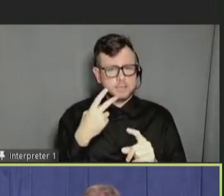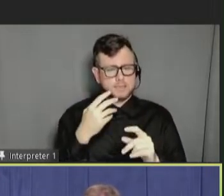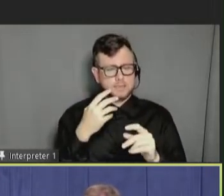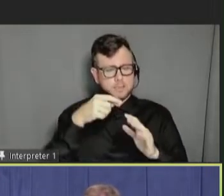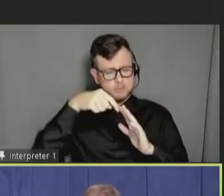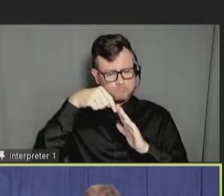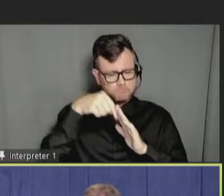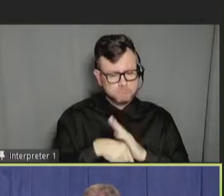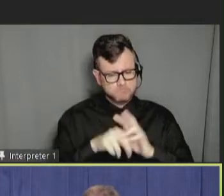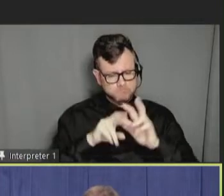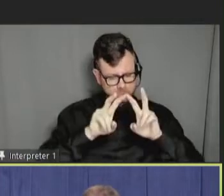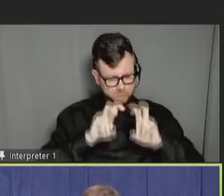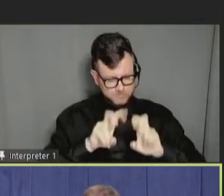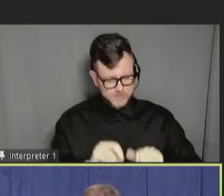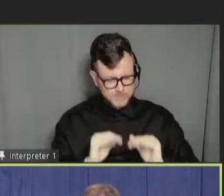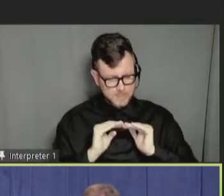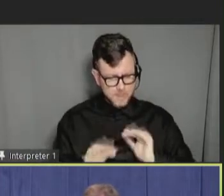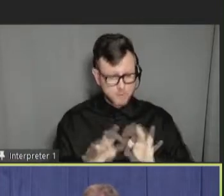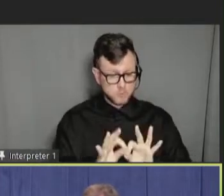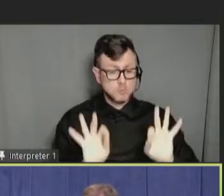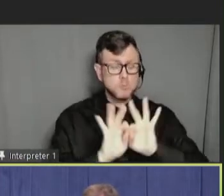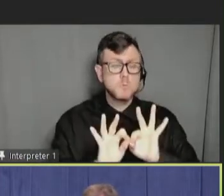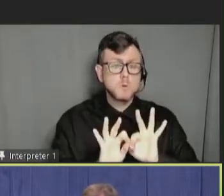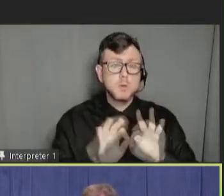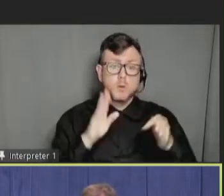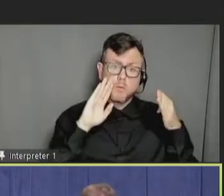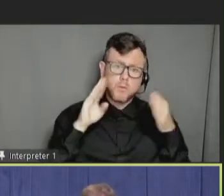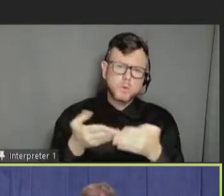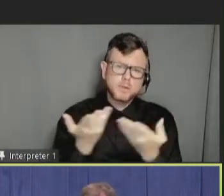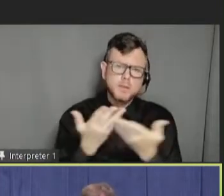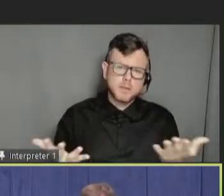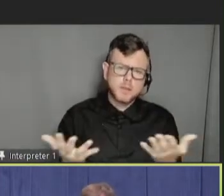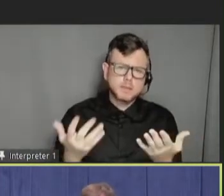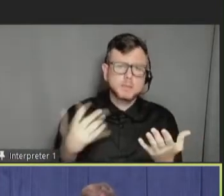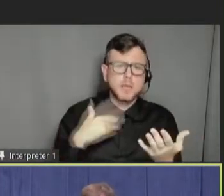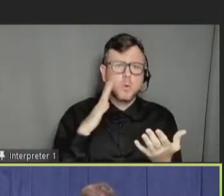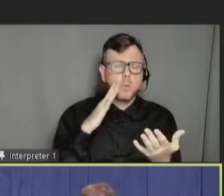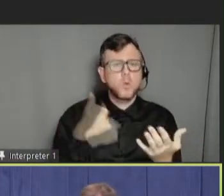people to focus whatever their efforts may be on the things that are going to drive change.